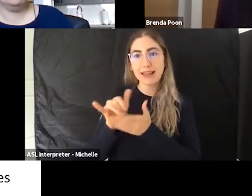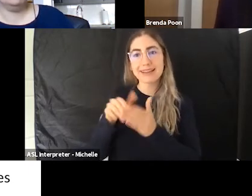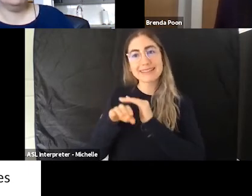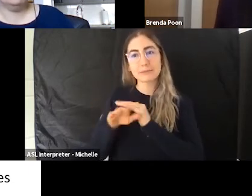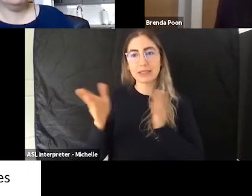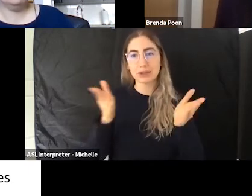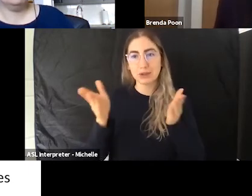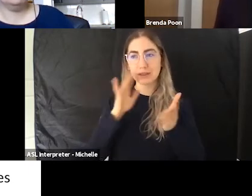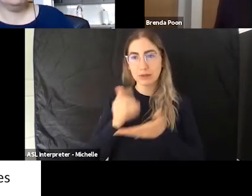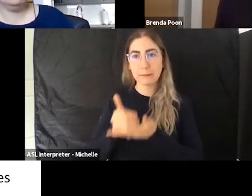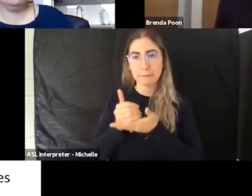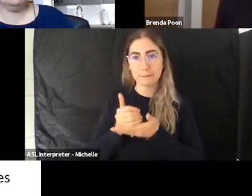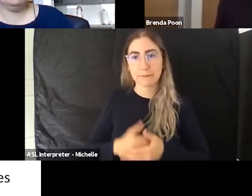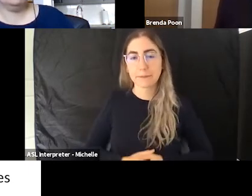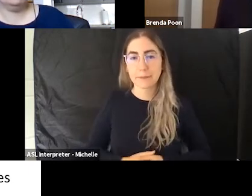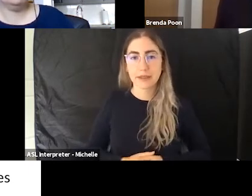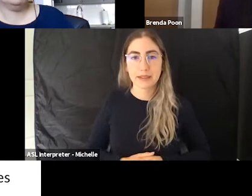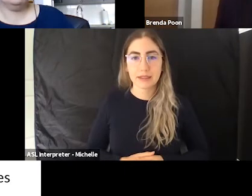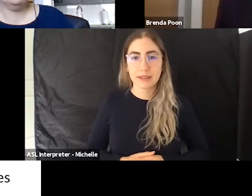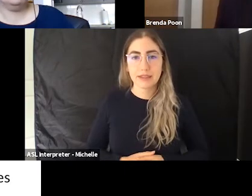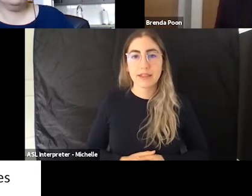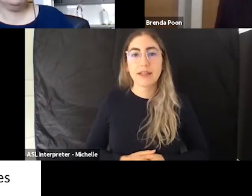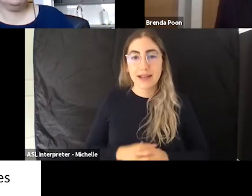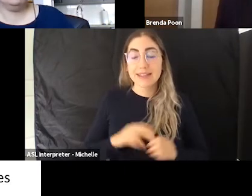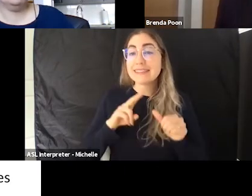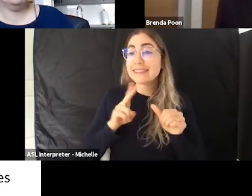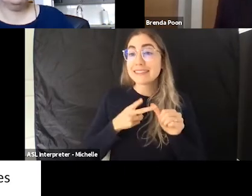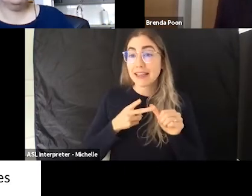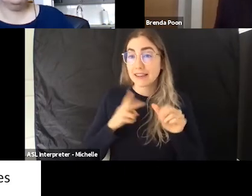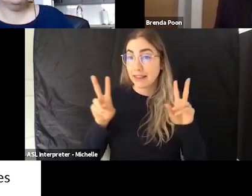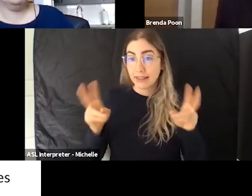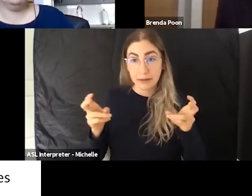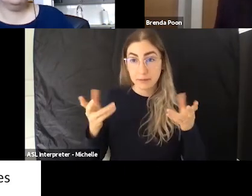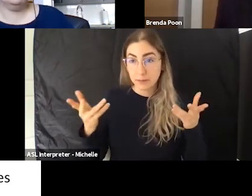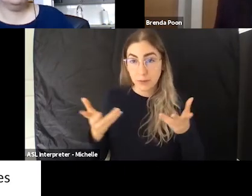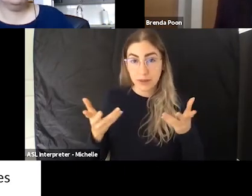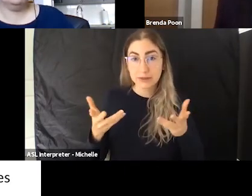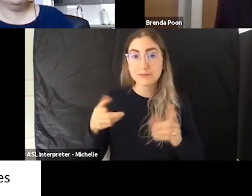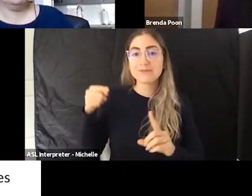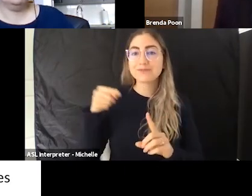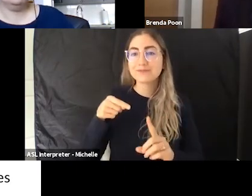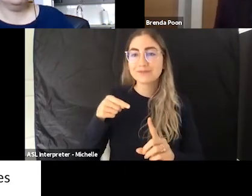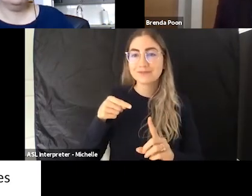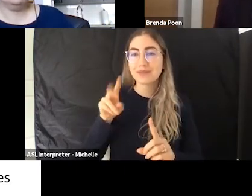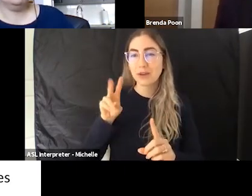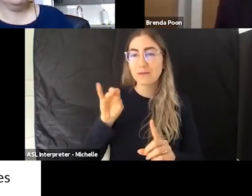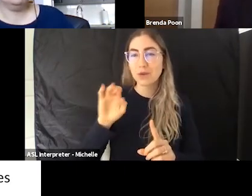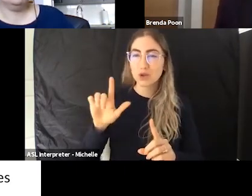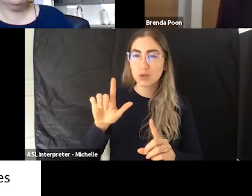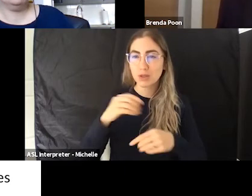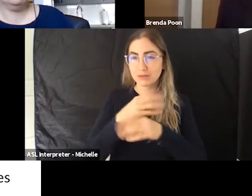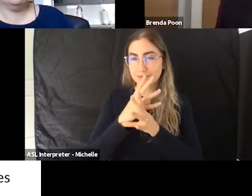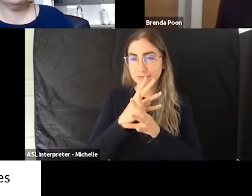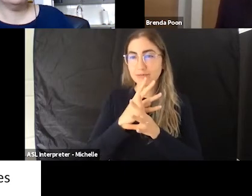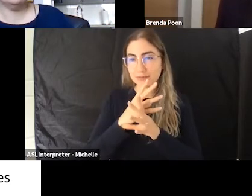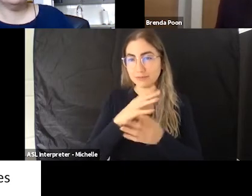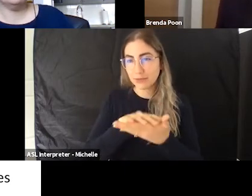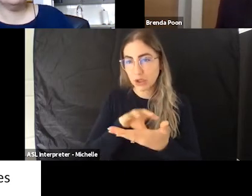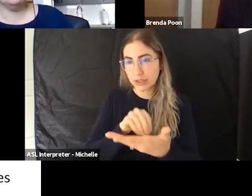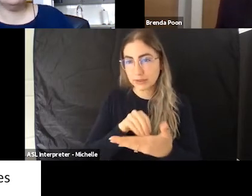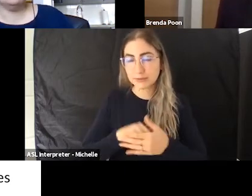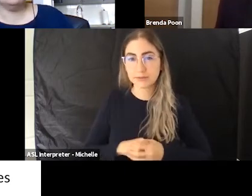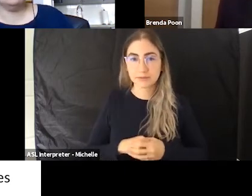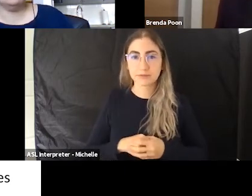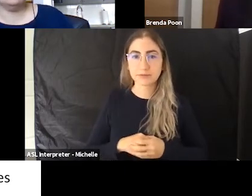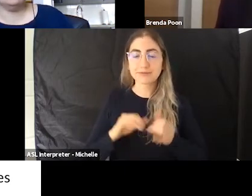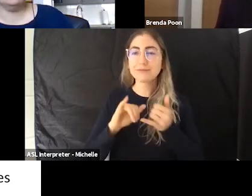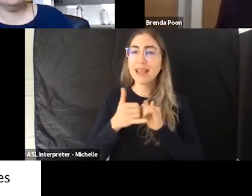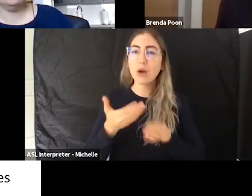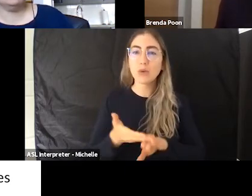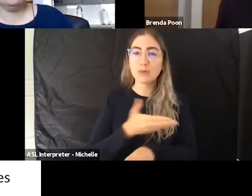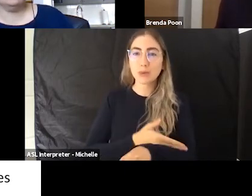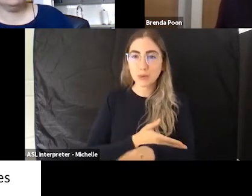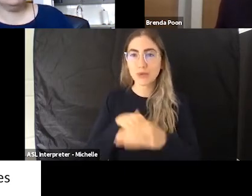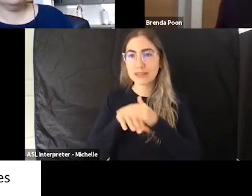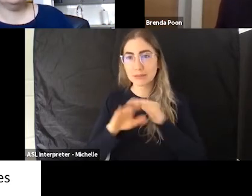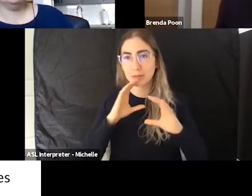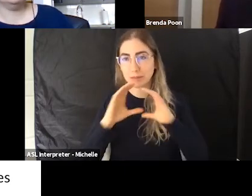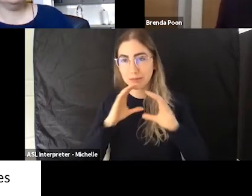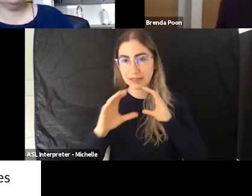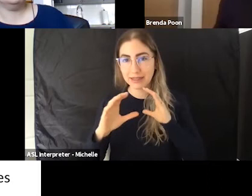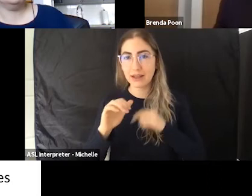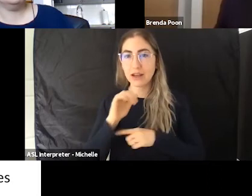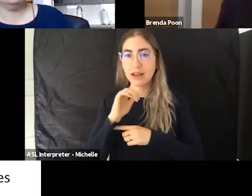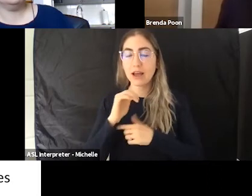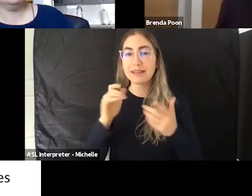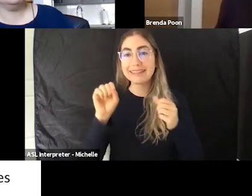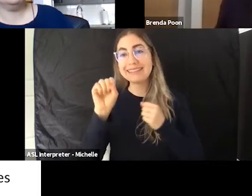THERE WAS ACCESSIBILITY OF SERVICES.